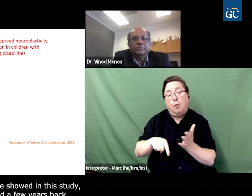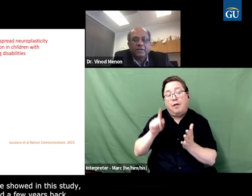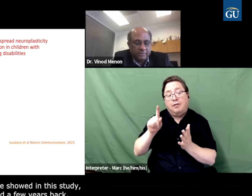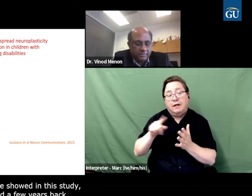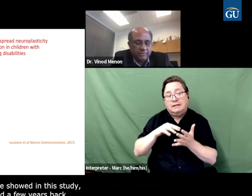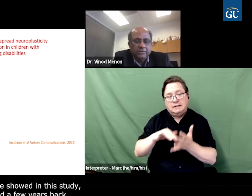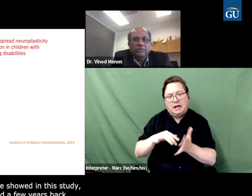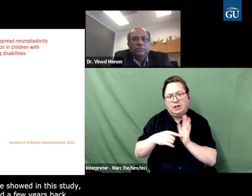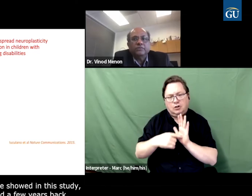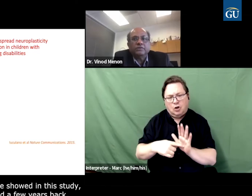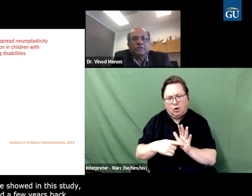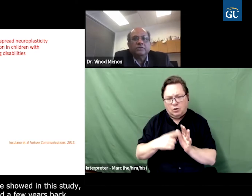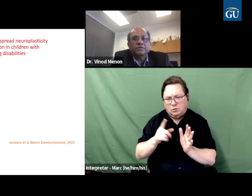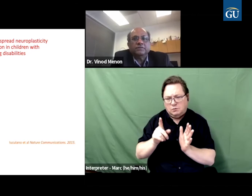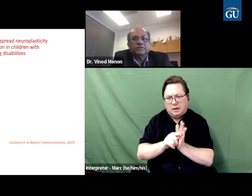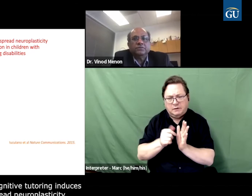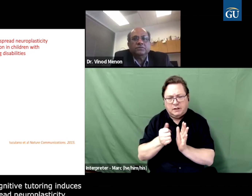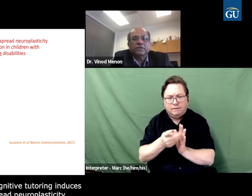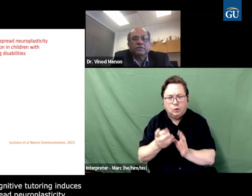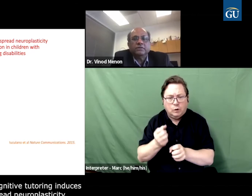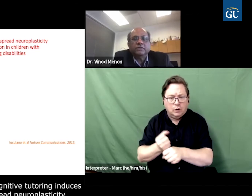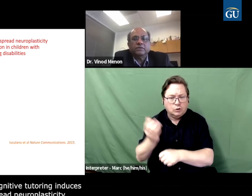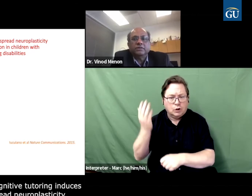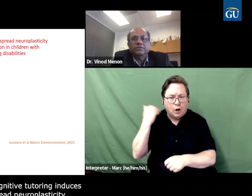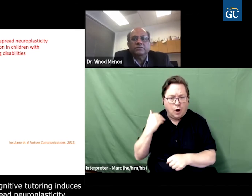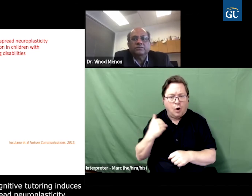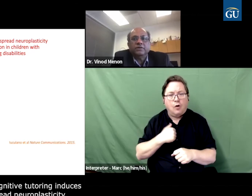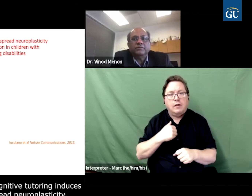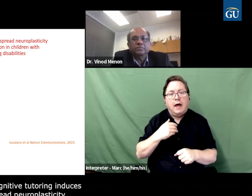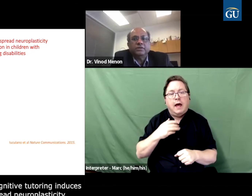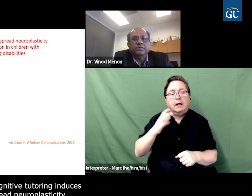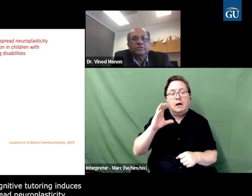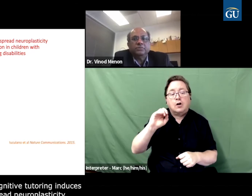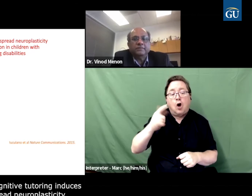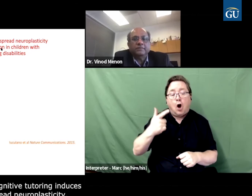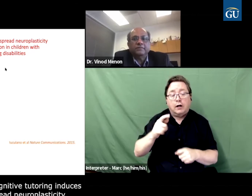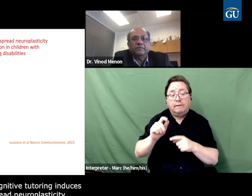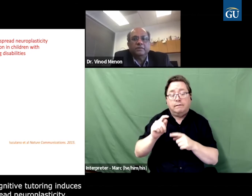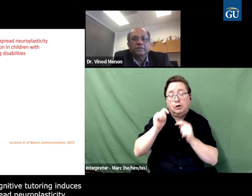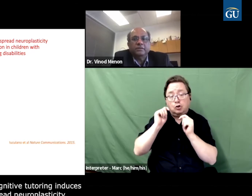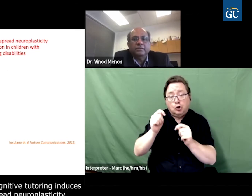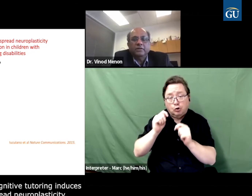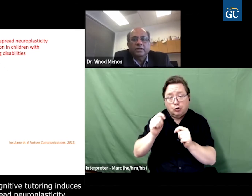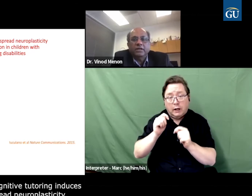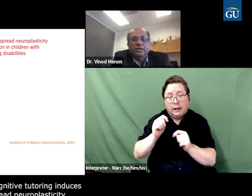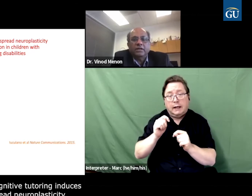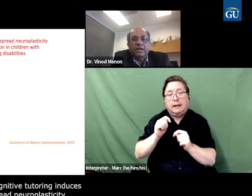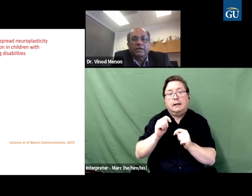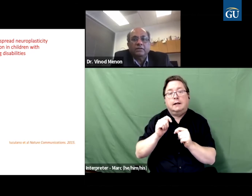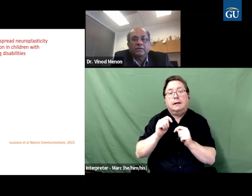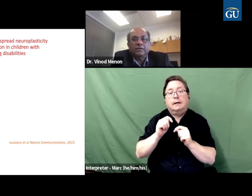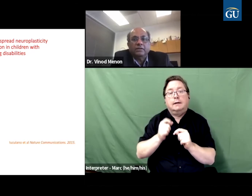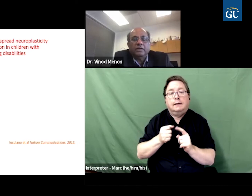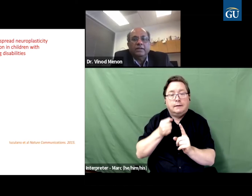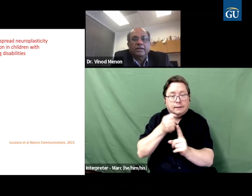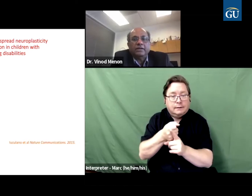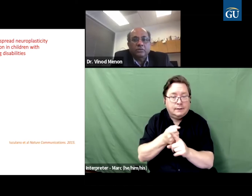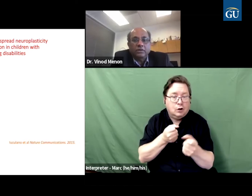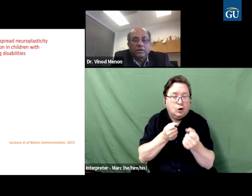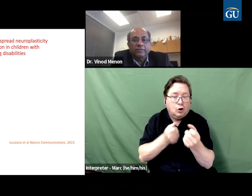published a few years back was that cognitive tutoring induces widespread neuroplasticity